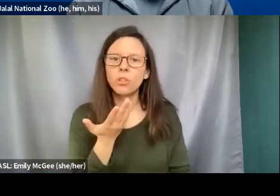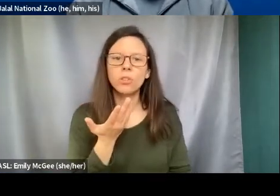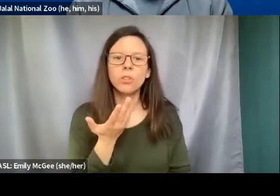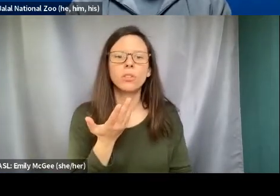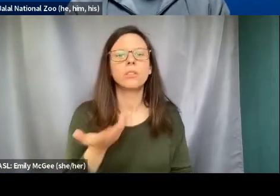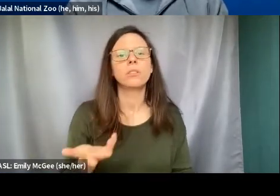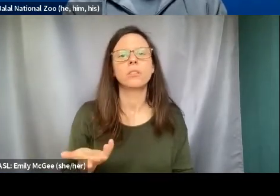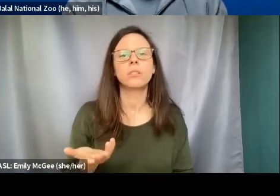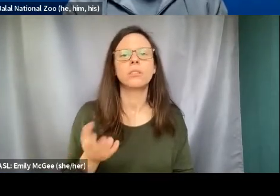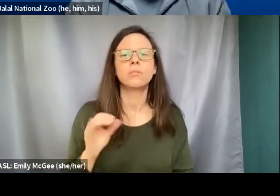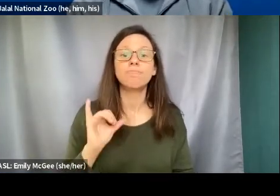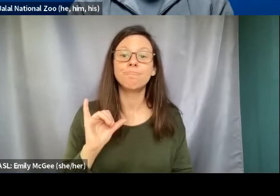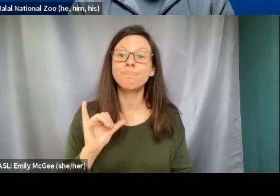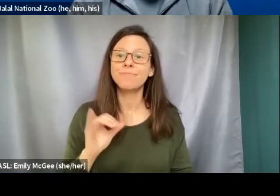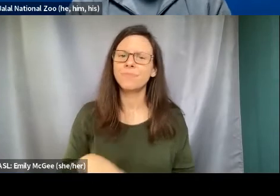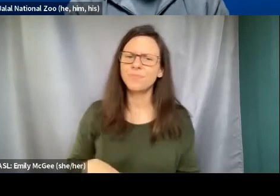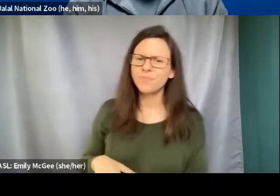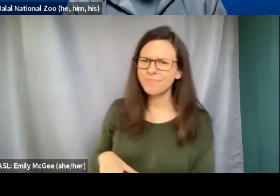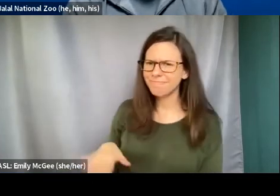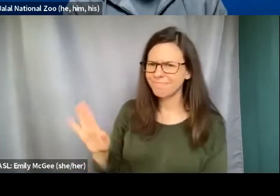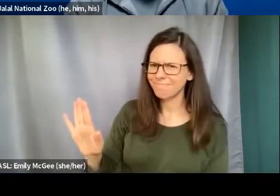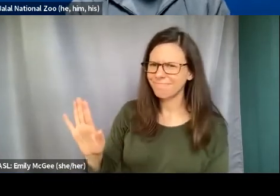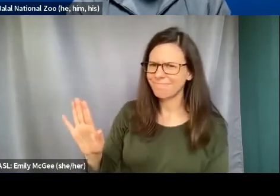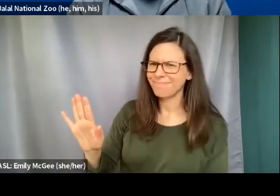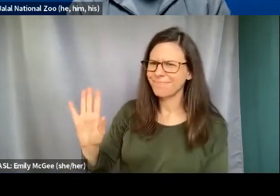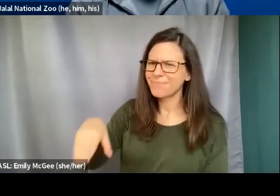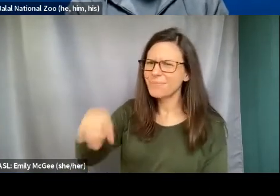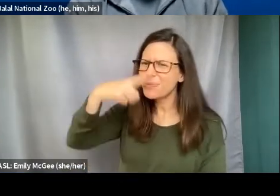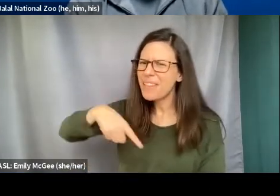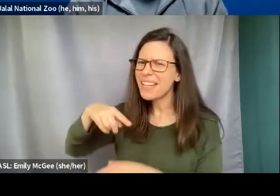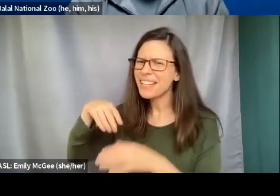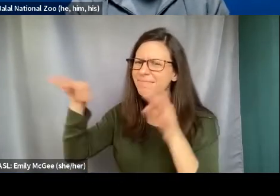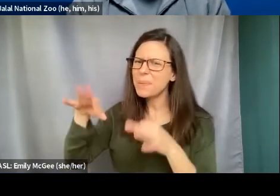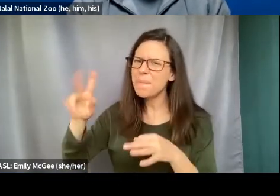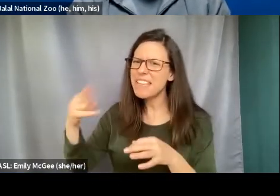Shellie: That's really, really neat. Um, I do want to touch on ph. Can you briefly tell us what exactly, the,